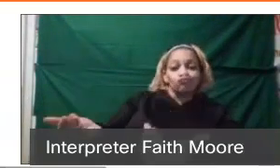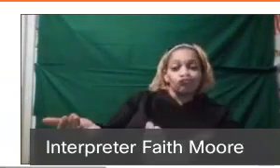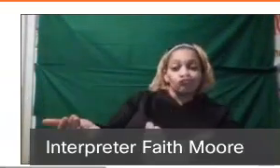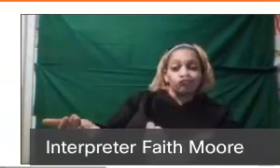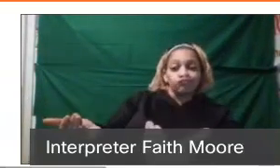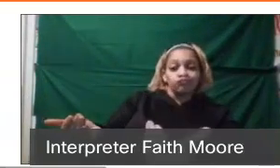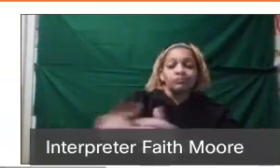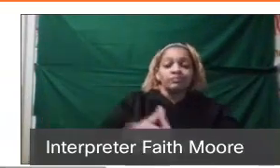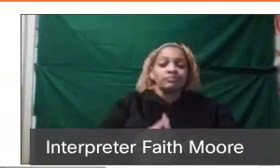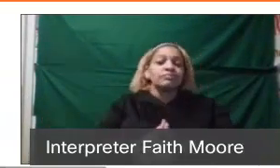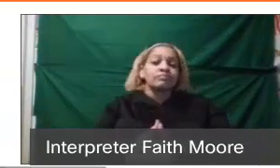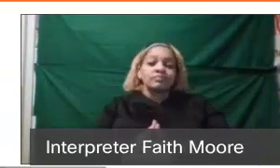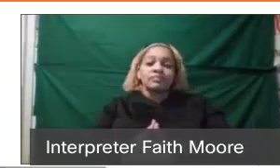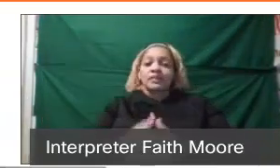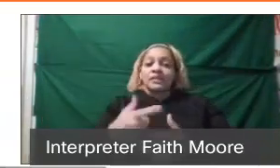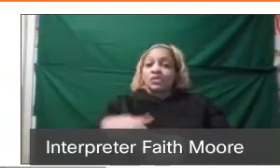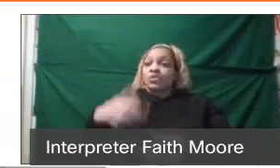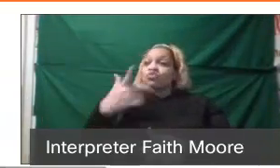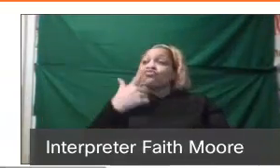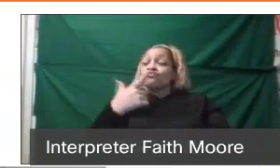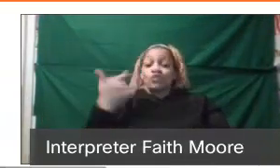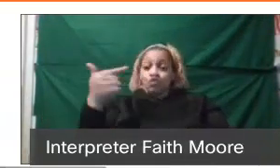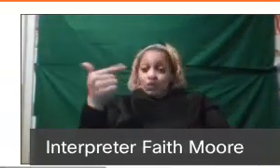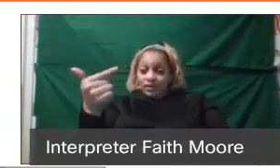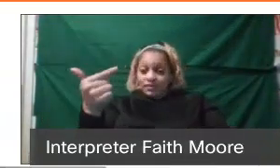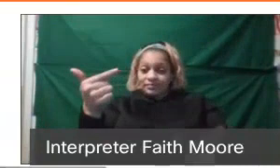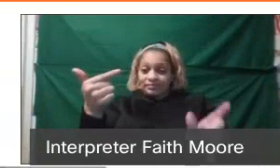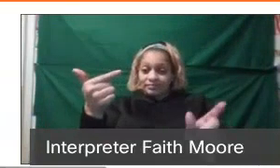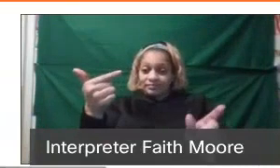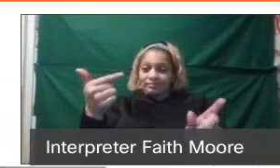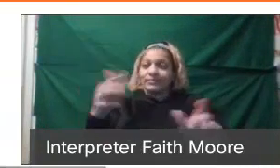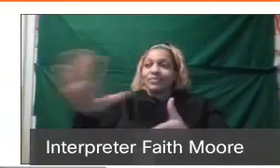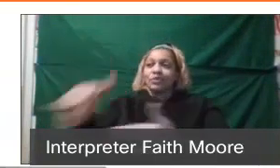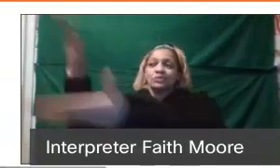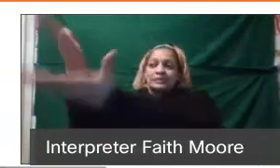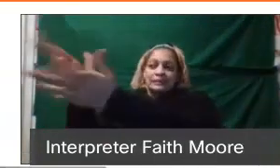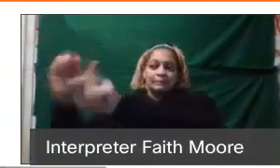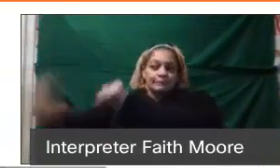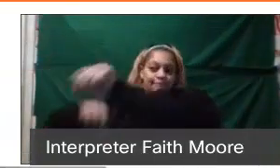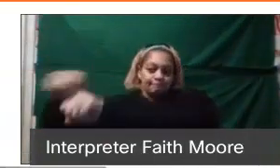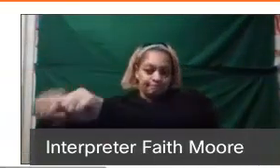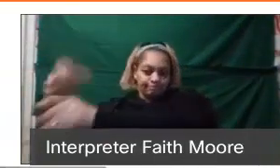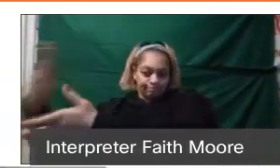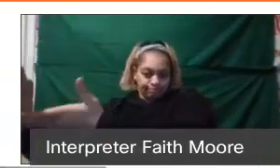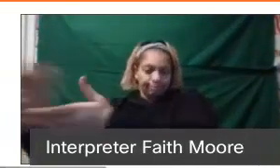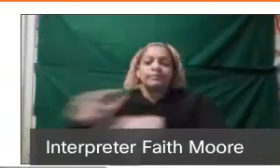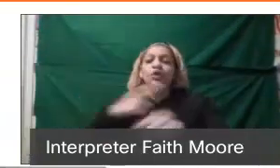And when that arrow is green bikes, and PEDs would be stopped until, until that that movement is.